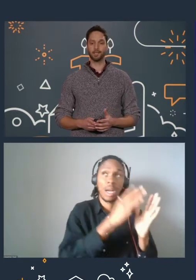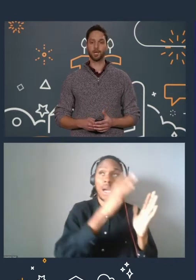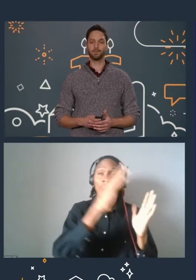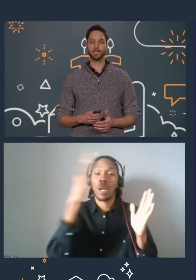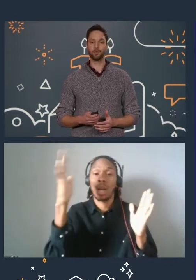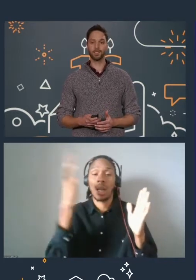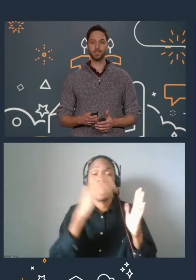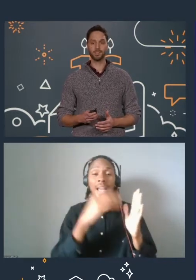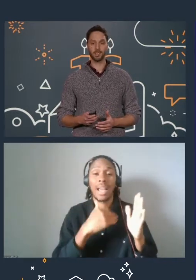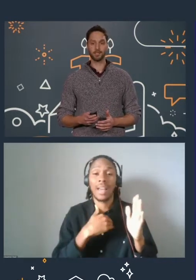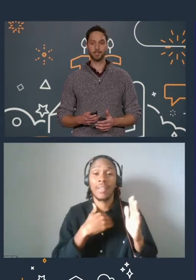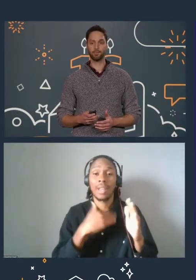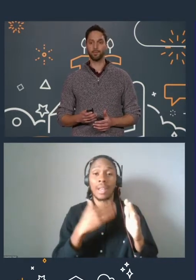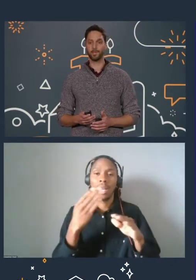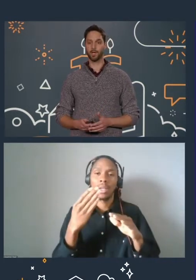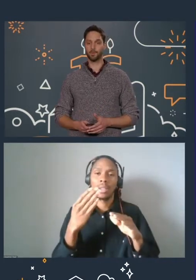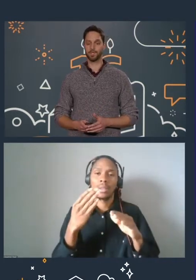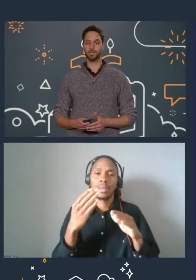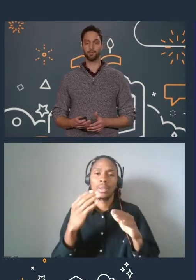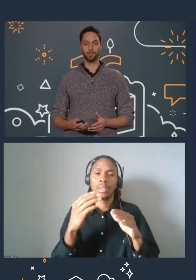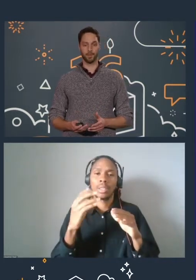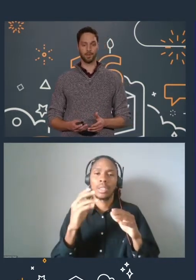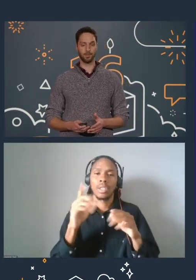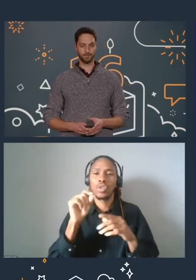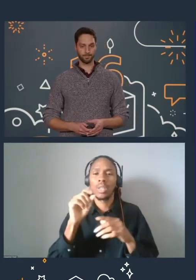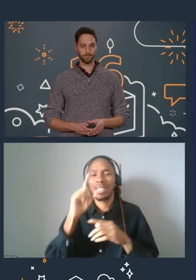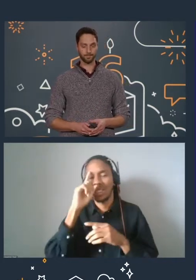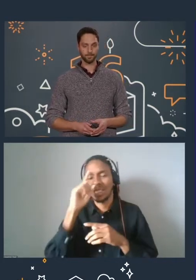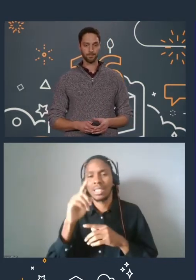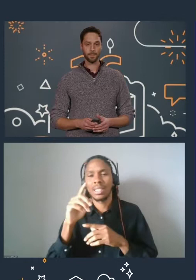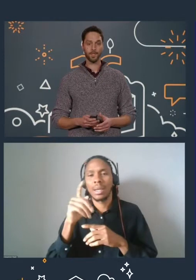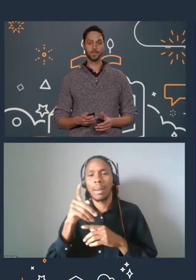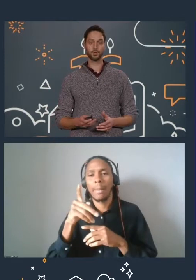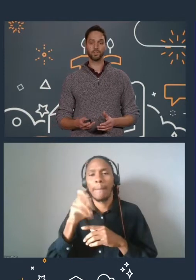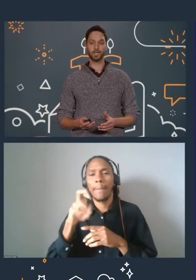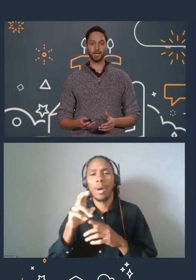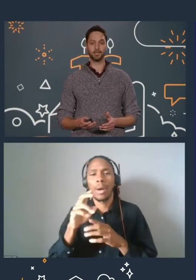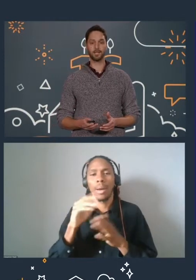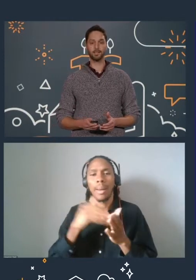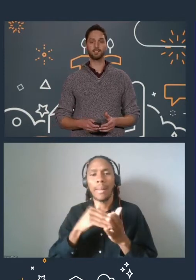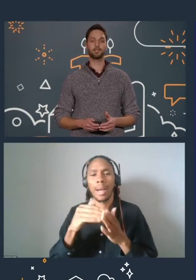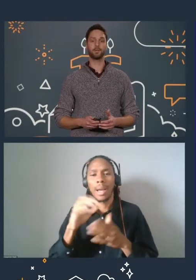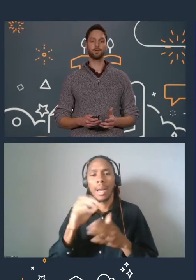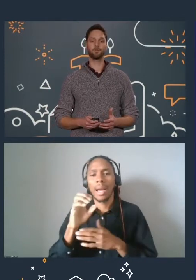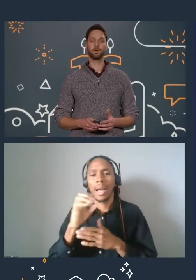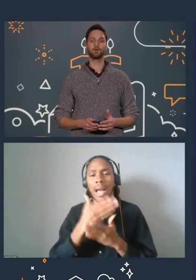and comes at 20 cents per million objects per month. Storage class analysis can be configured